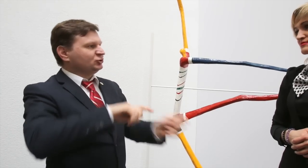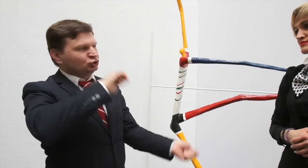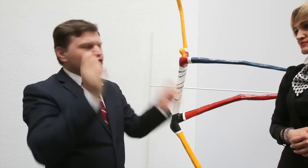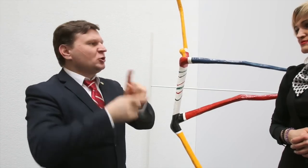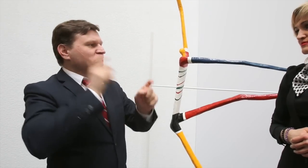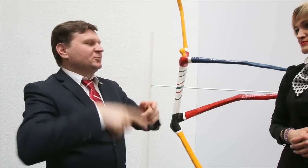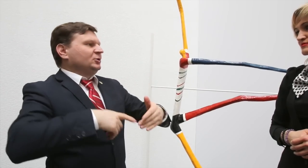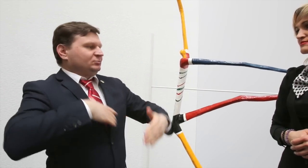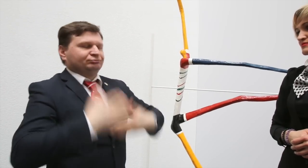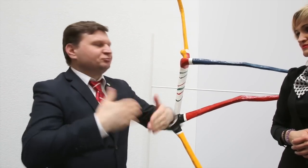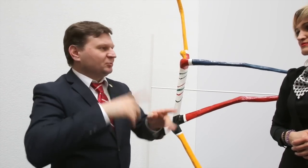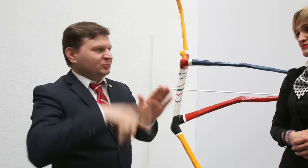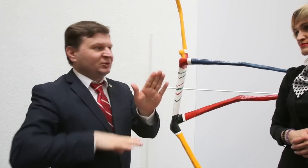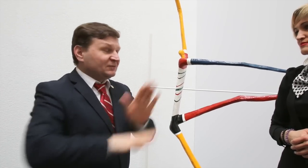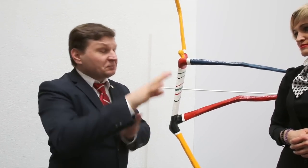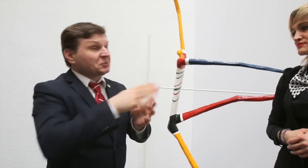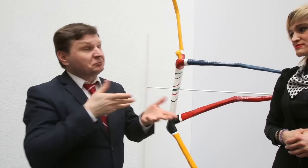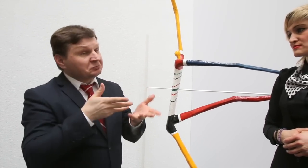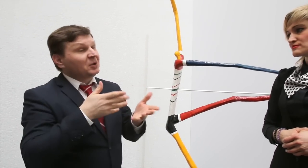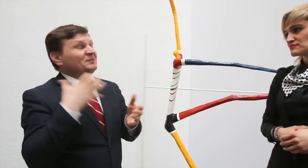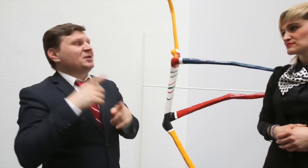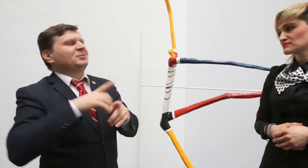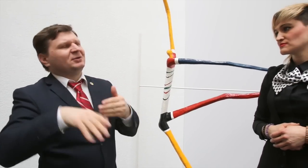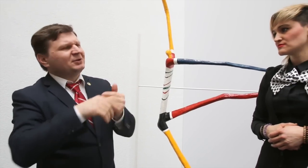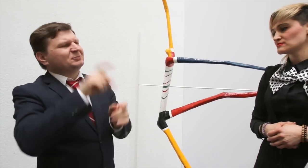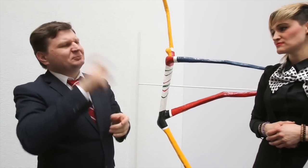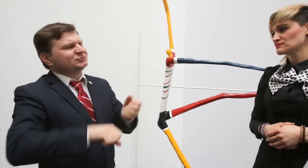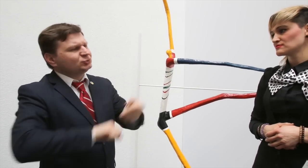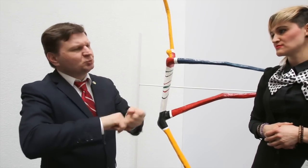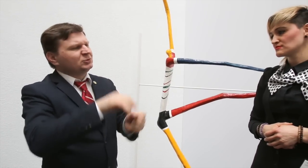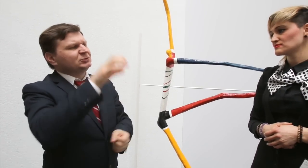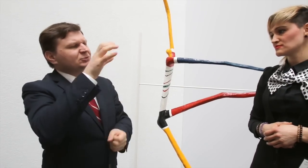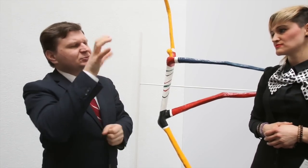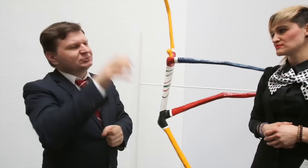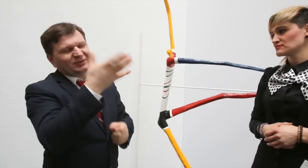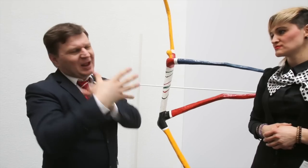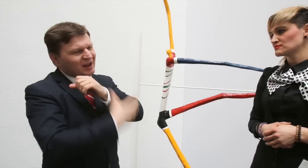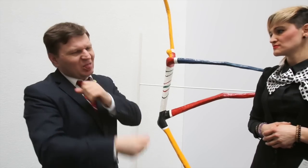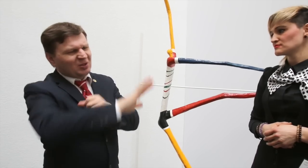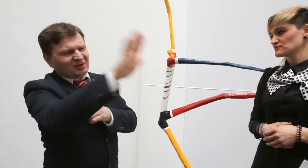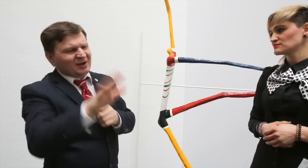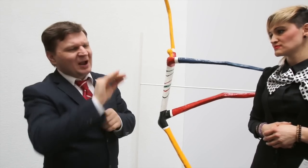This action plan needs to be developed. Rukhledev requested that IOC help supports the poverty-ridden